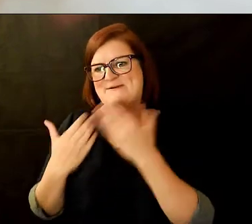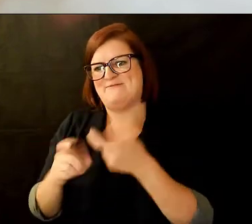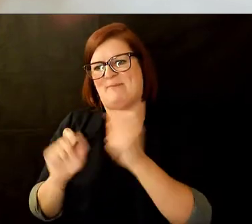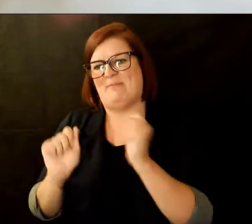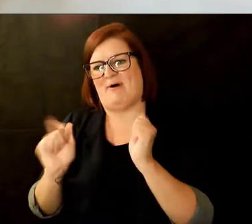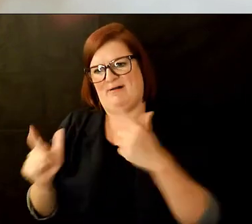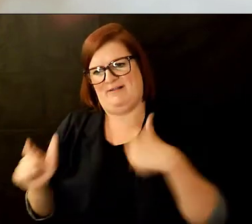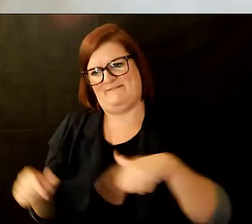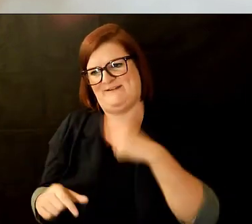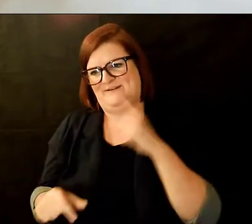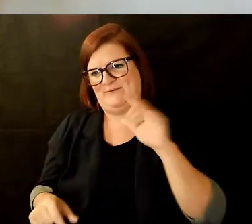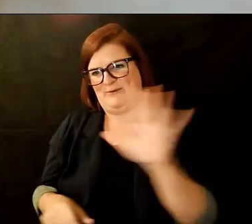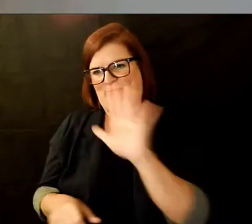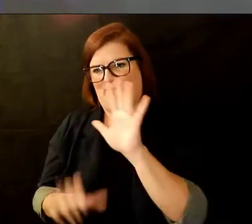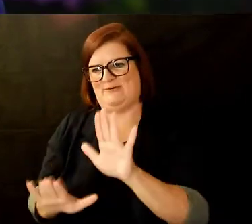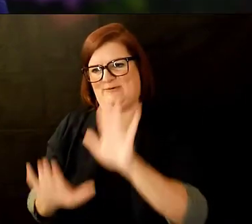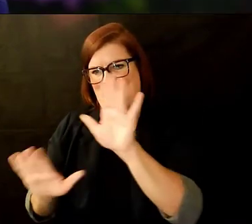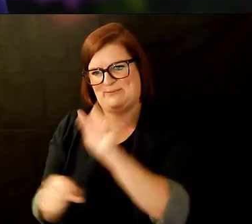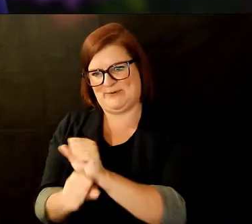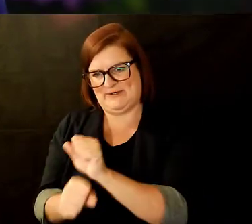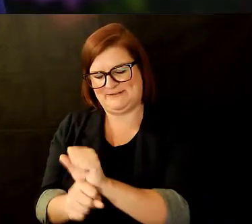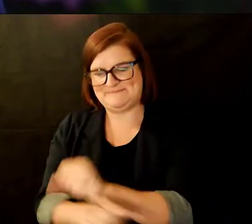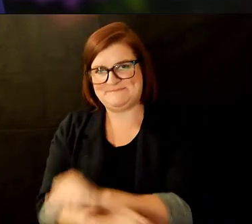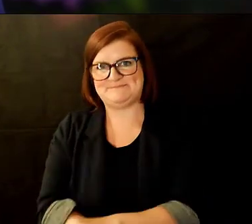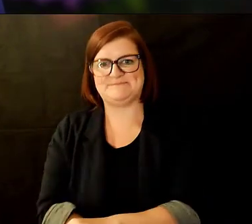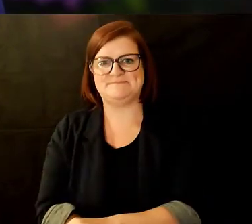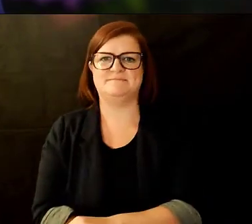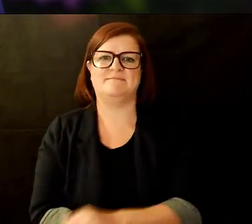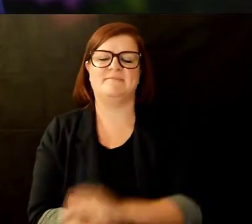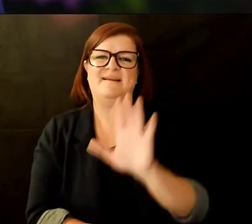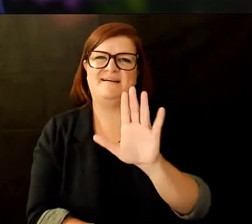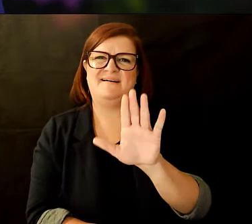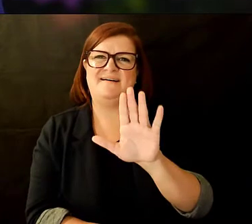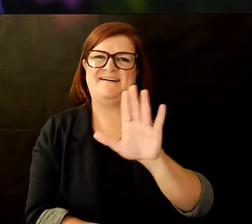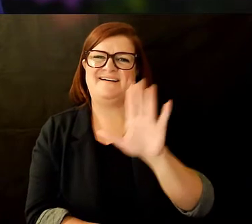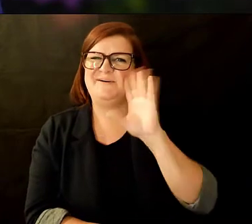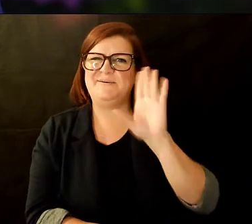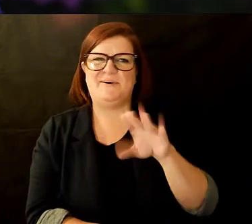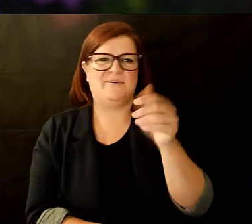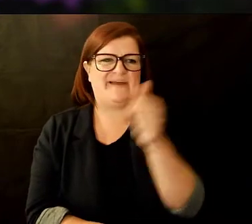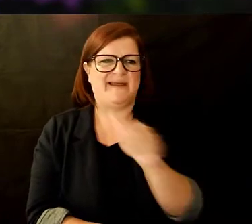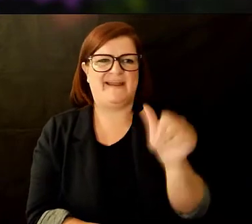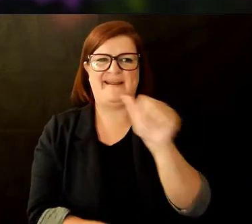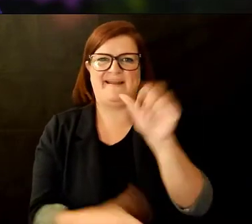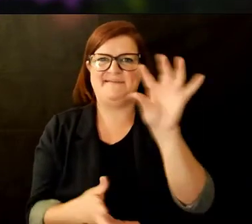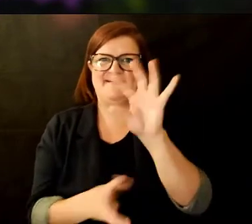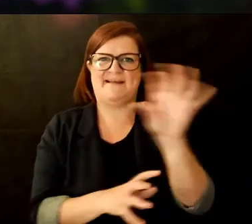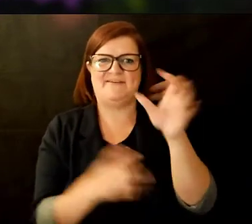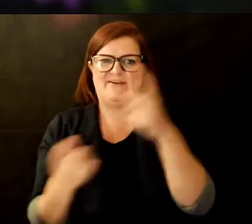for this great work. Any kind of disaster that happens